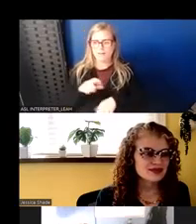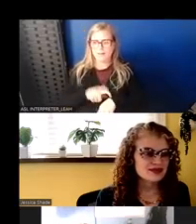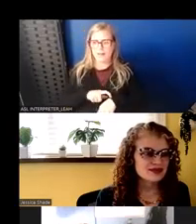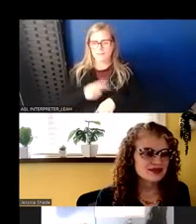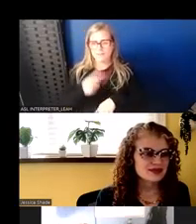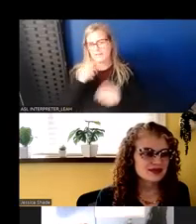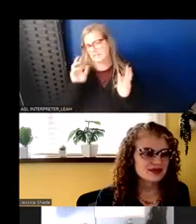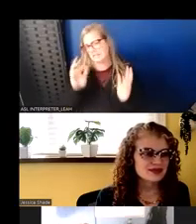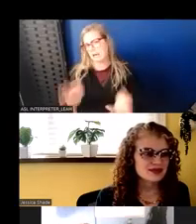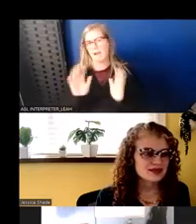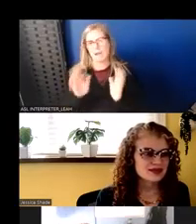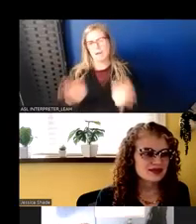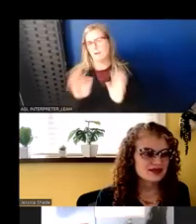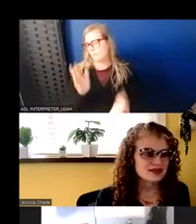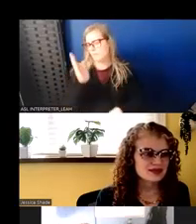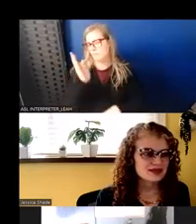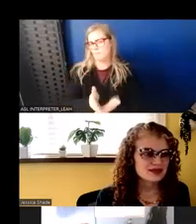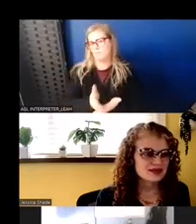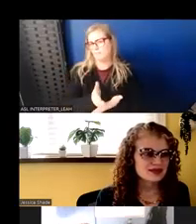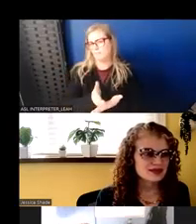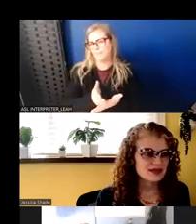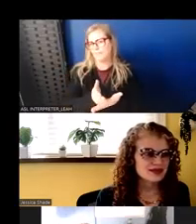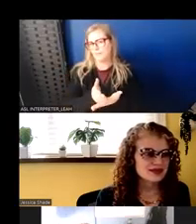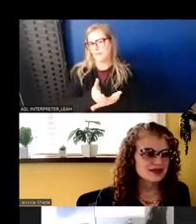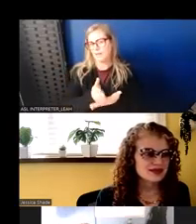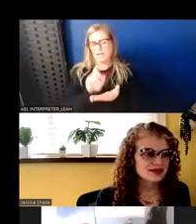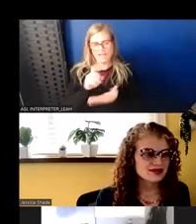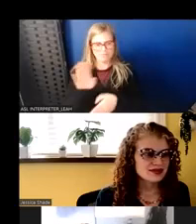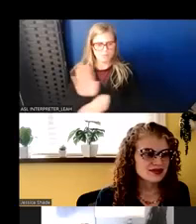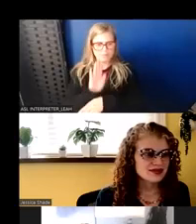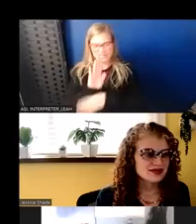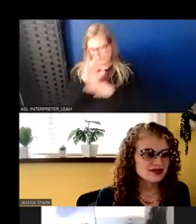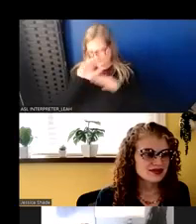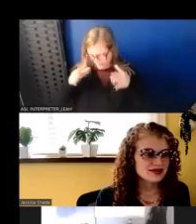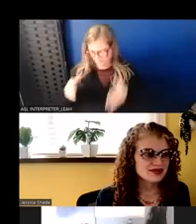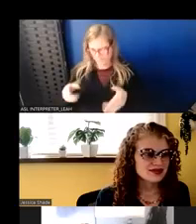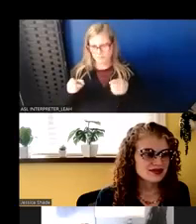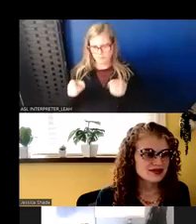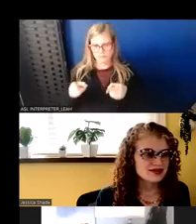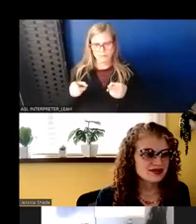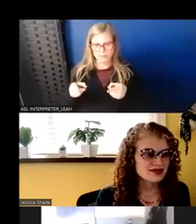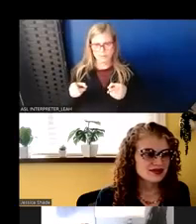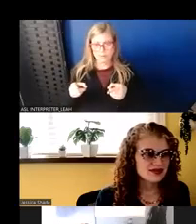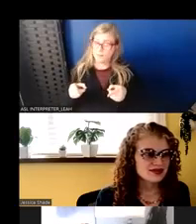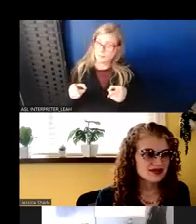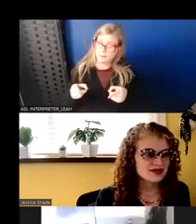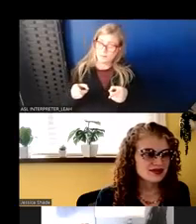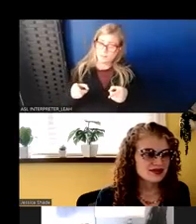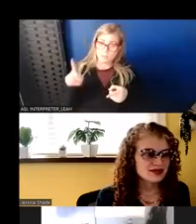stop checking in, we've got to get to business and you're actually like reducing the trust.